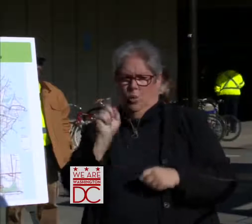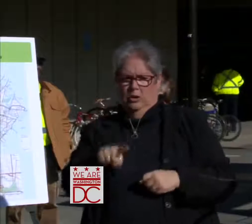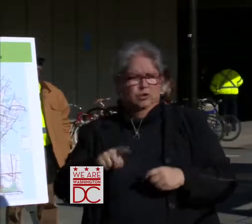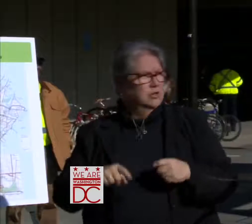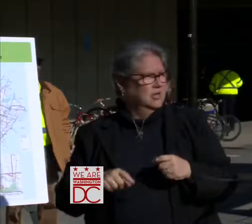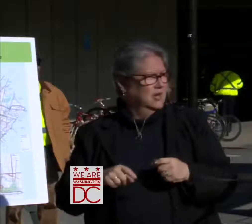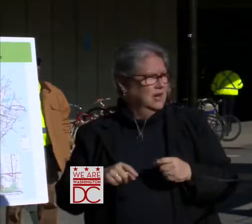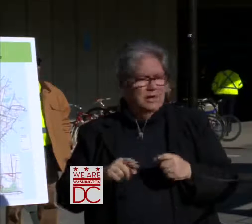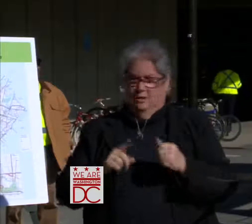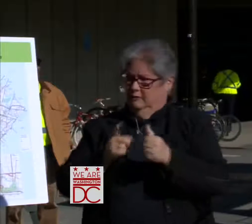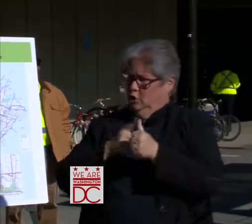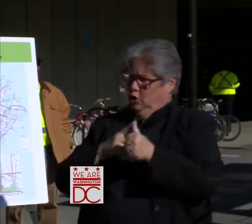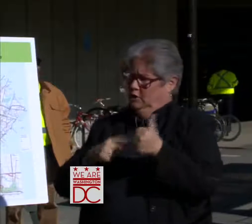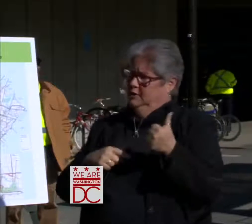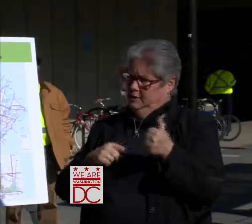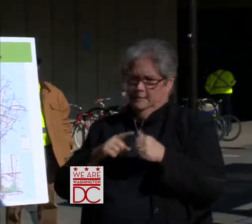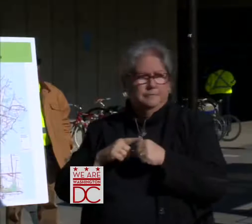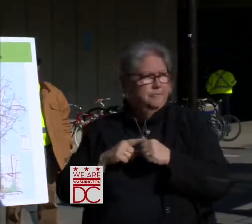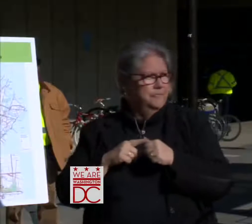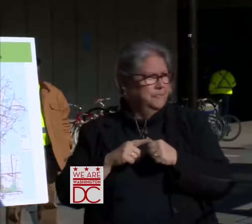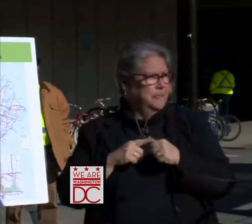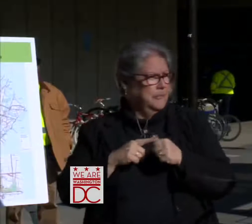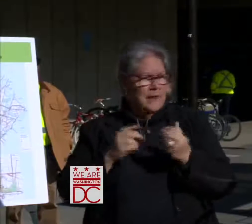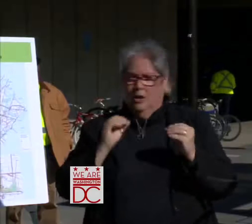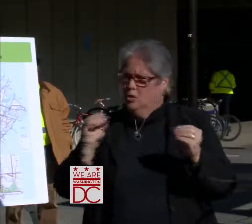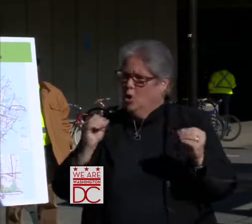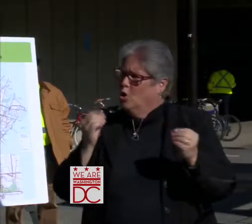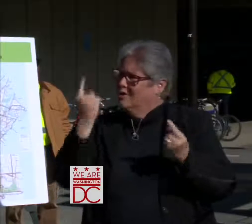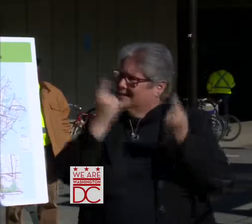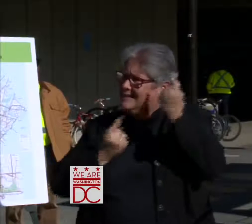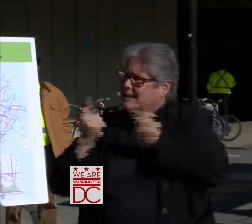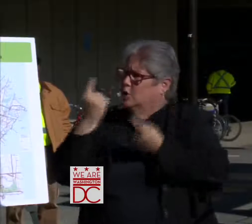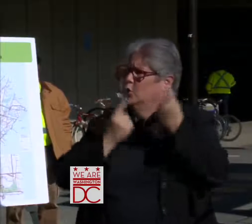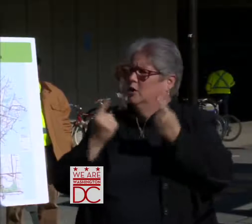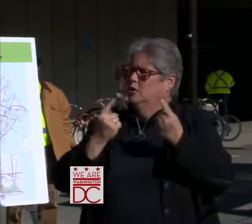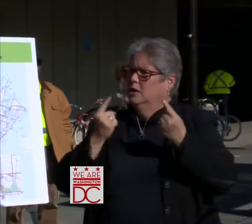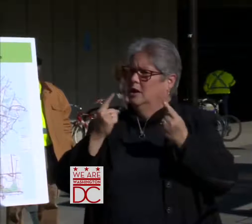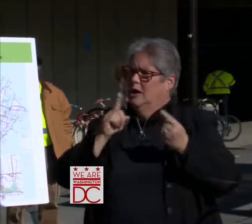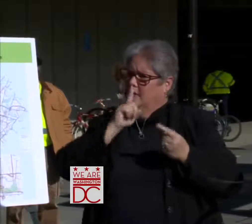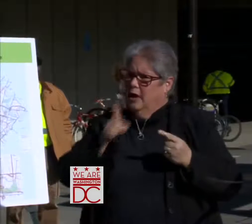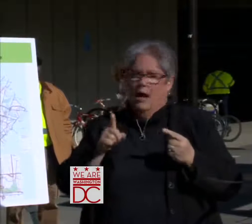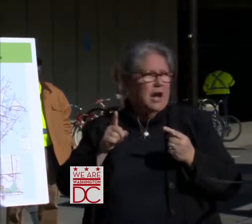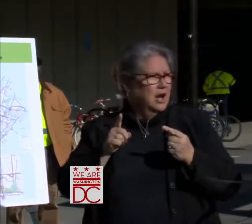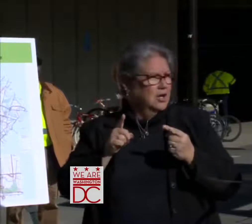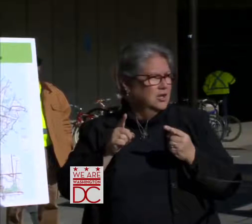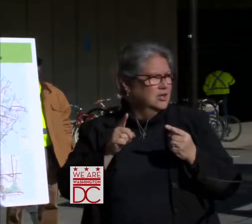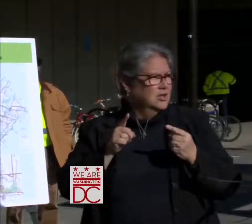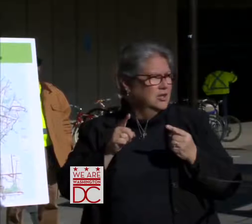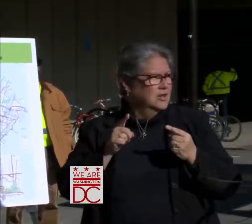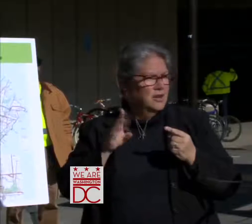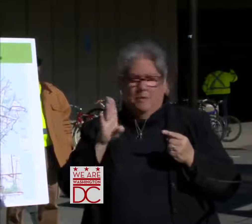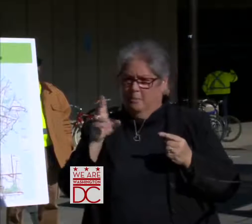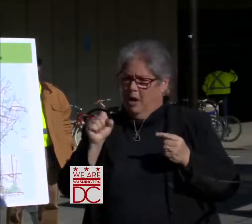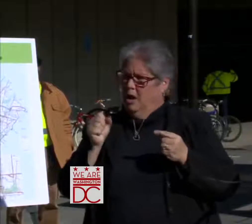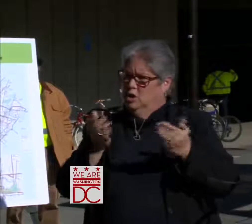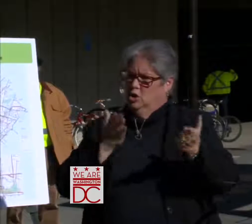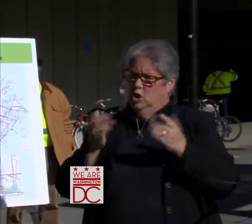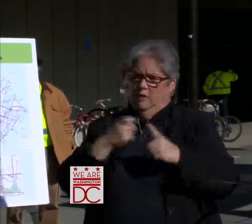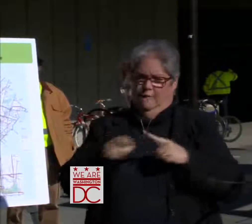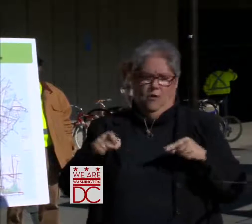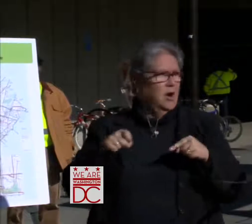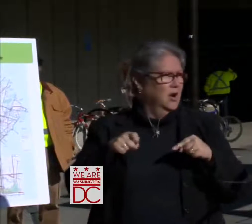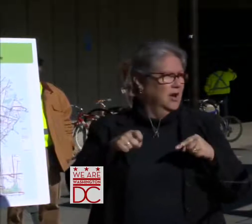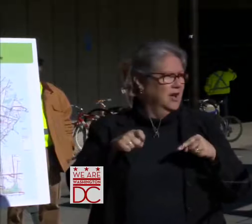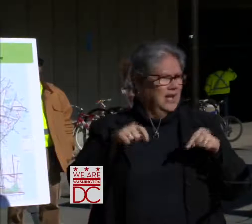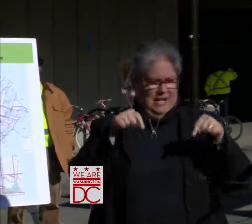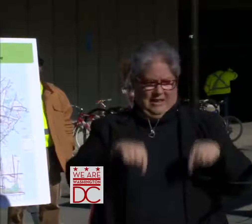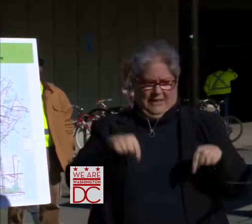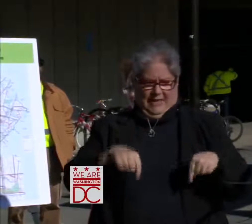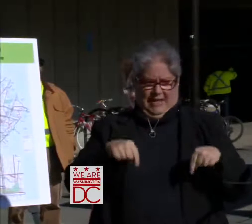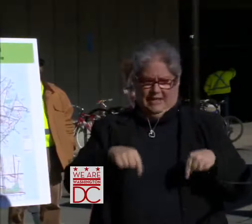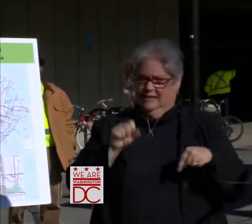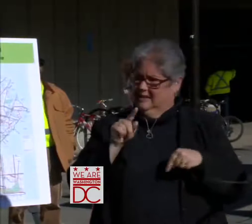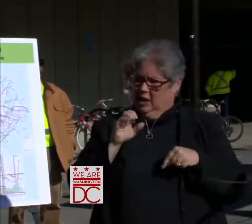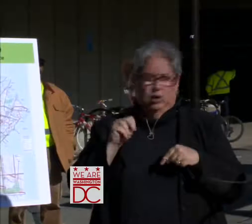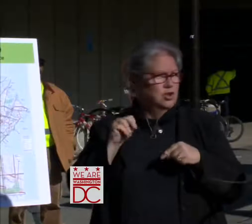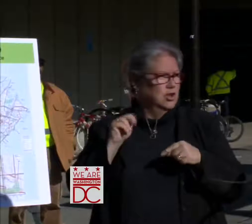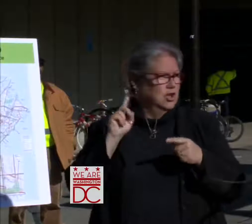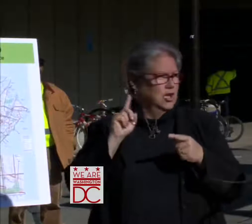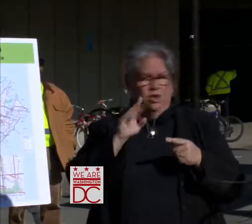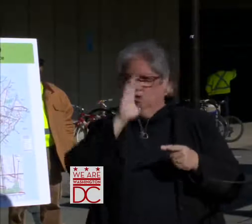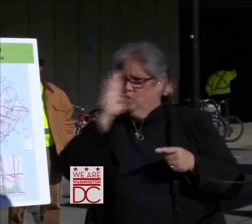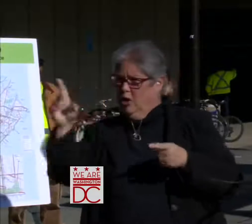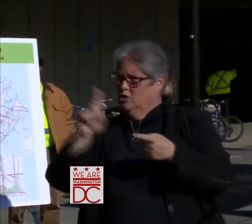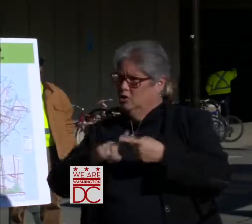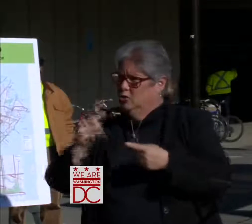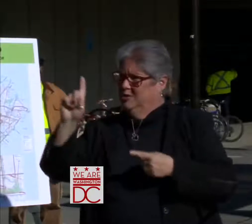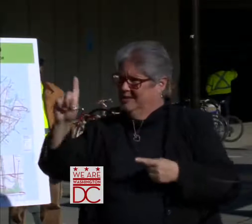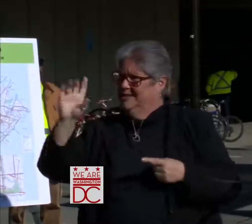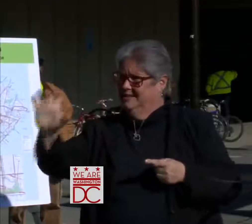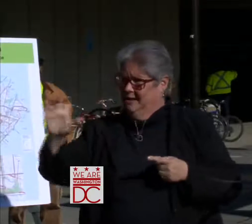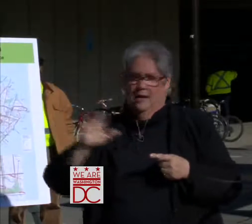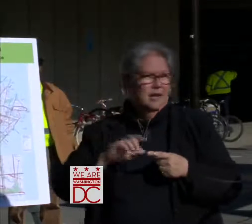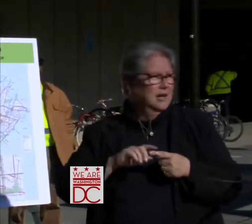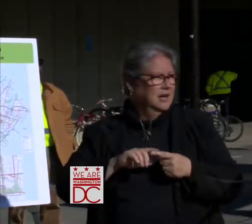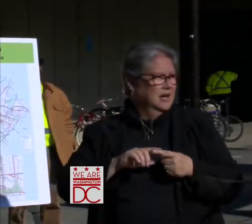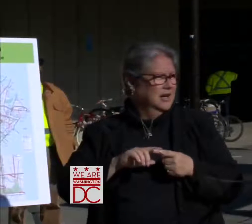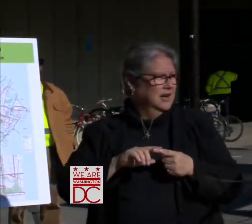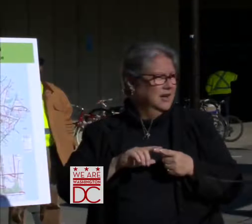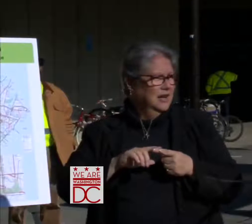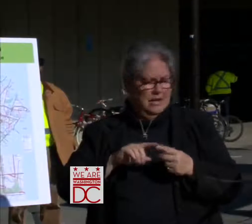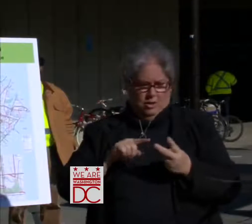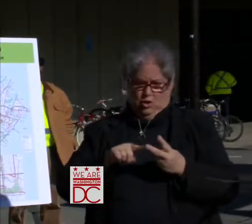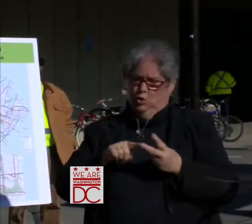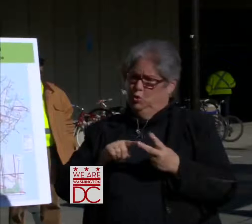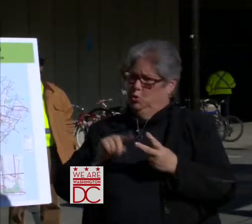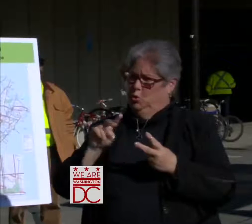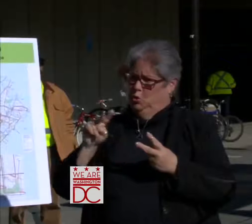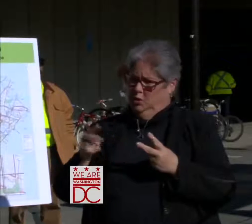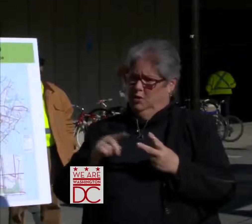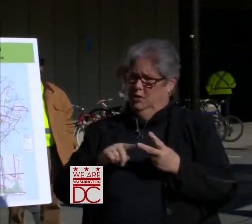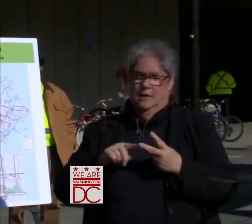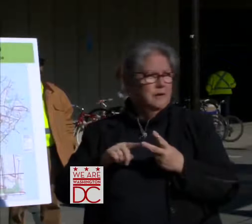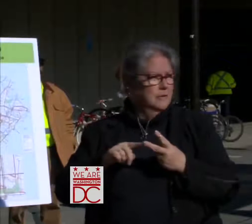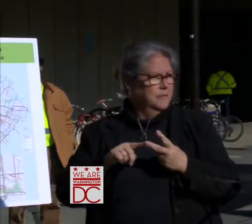NUMBER TWO, DURING THE MONTH OF NOVEMBER WILL YOU ACTUALLY FIX